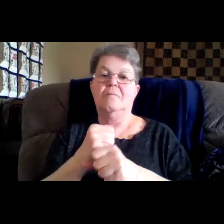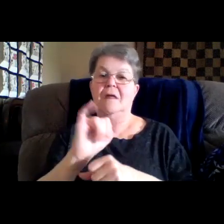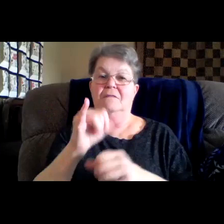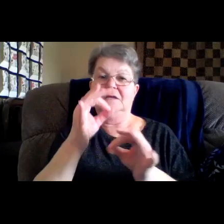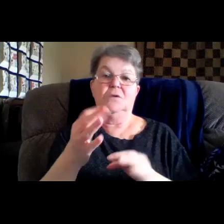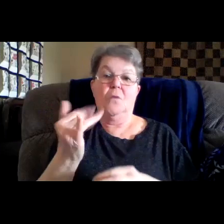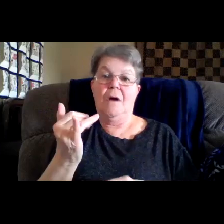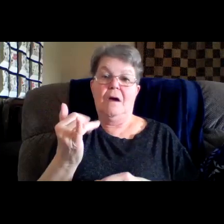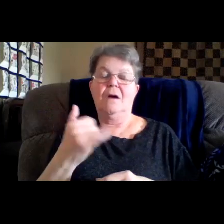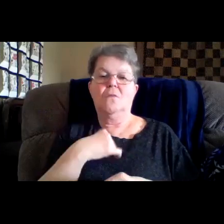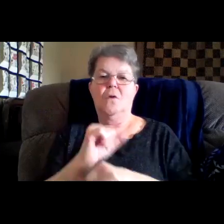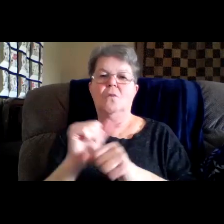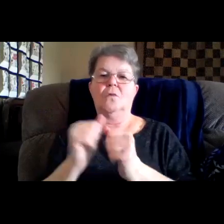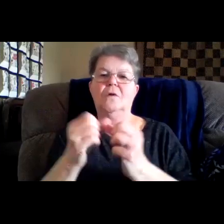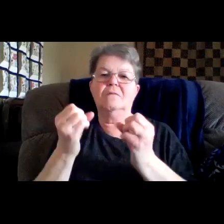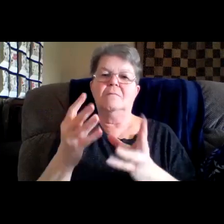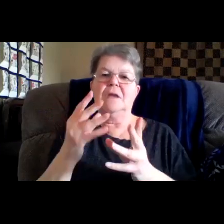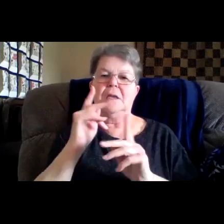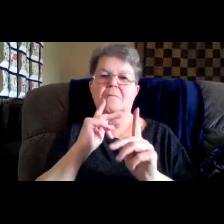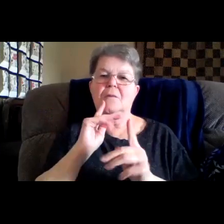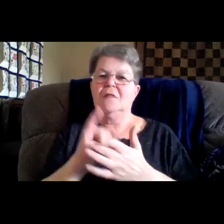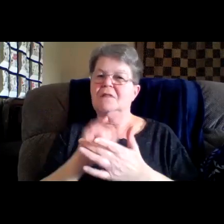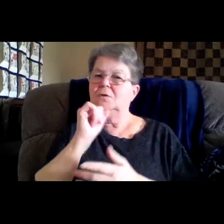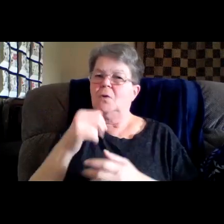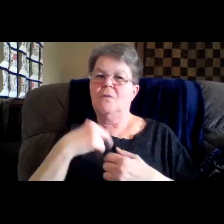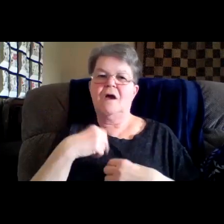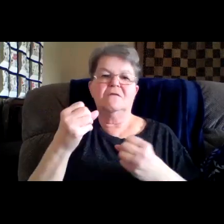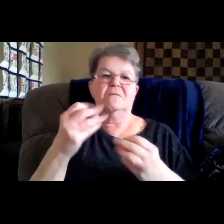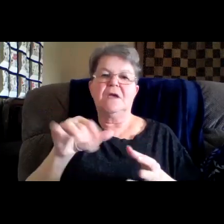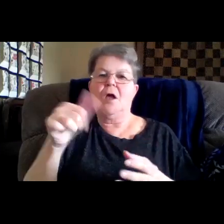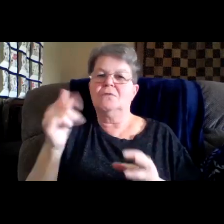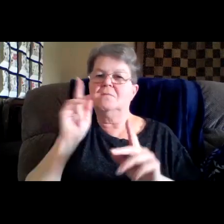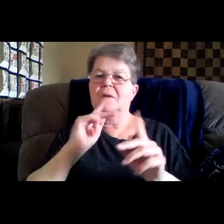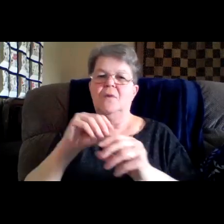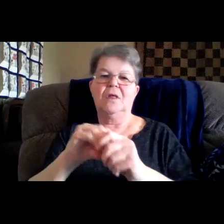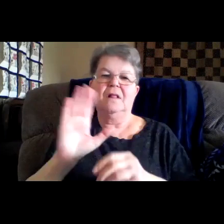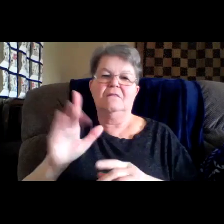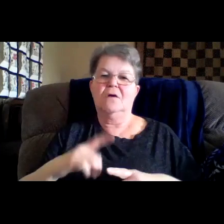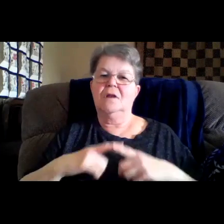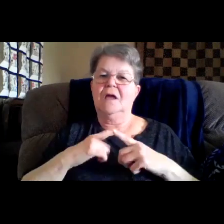with a lot of people who don't have a lot of other people in their lives who aren't paid supporters.